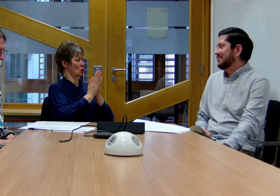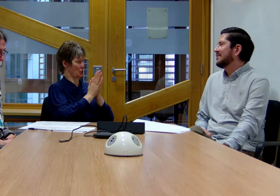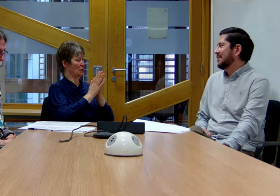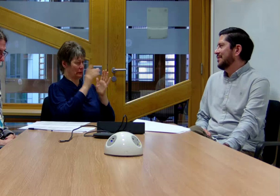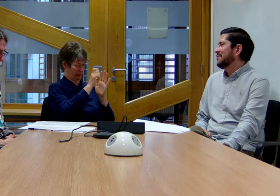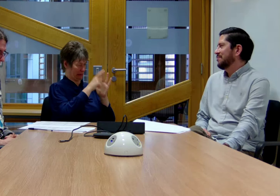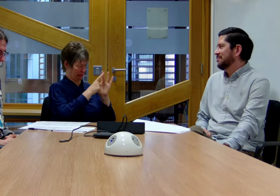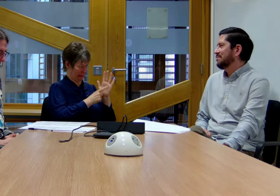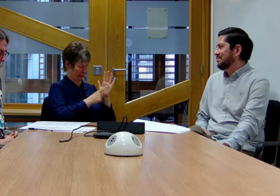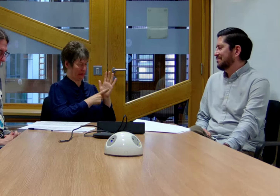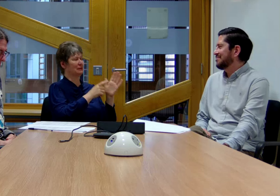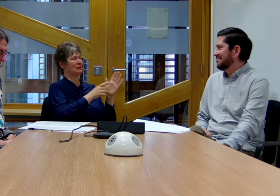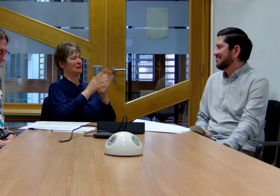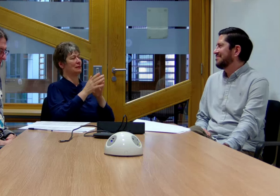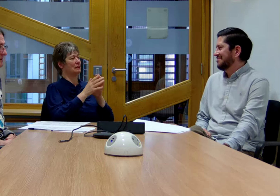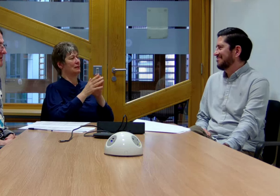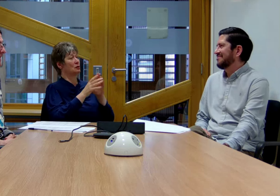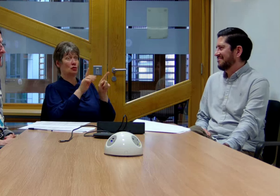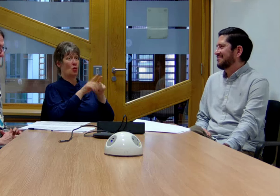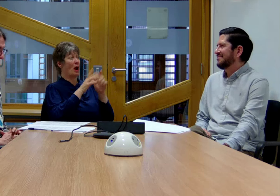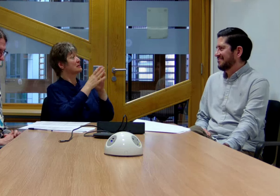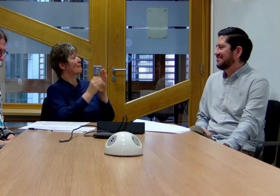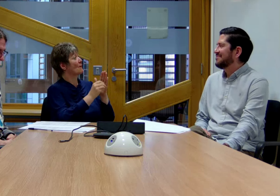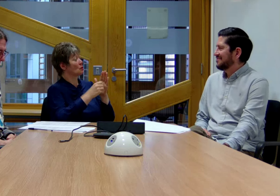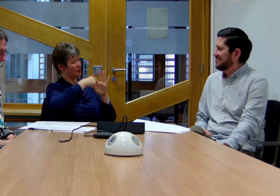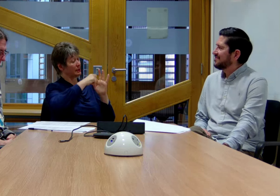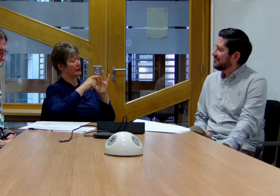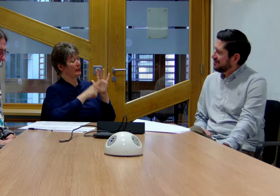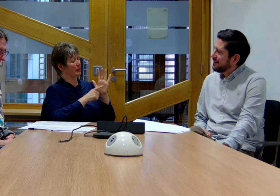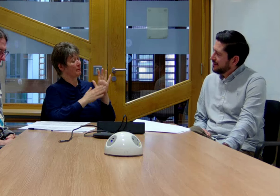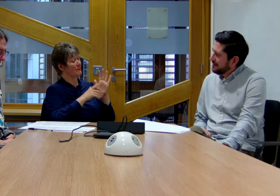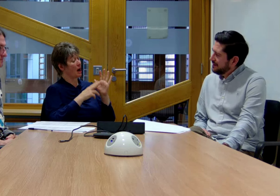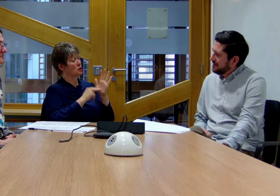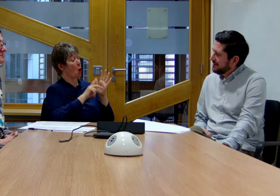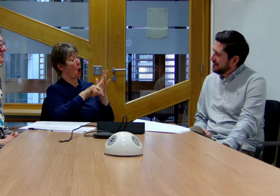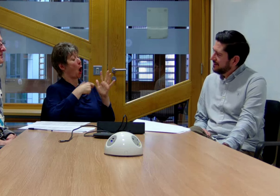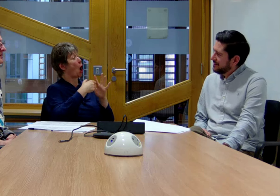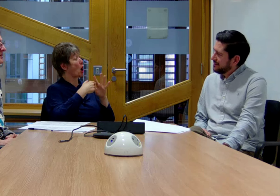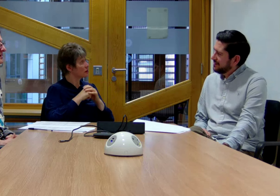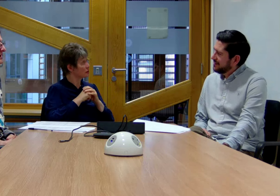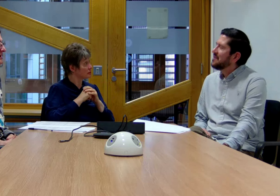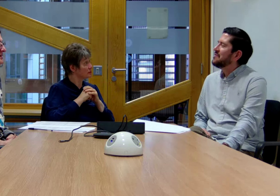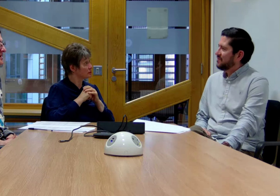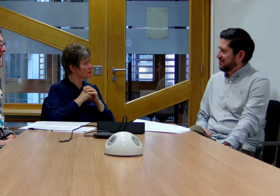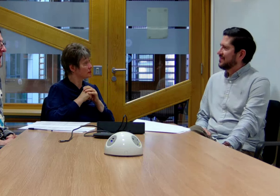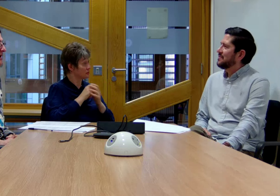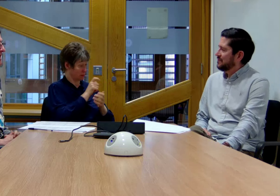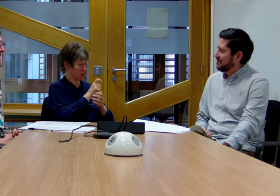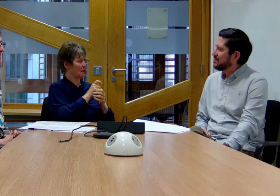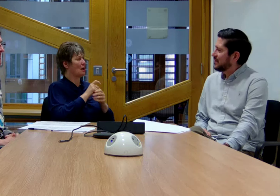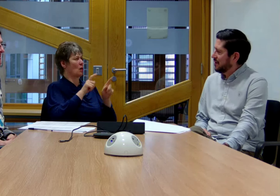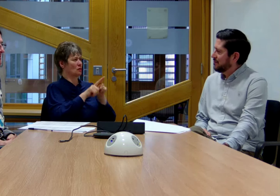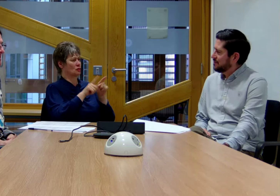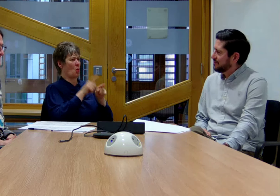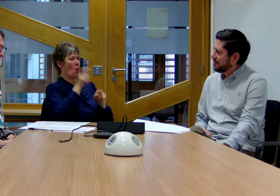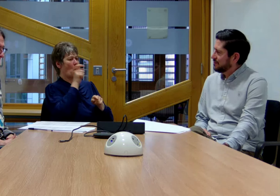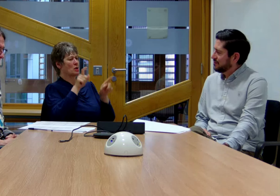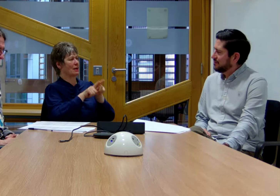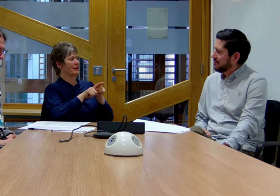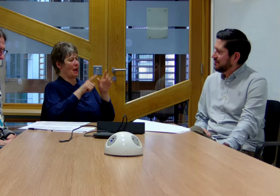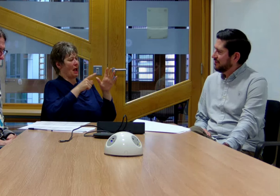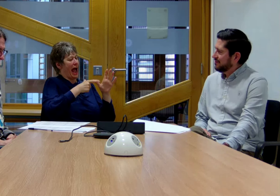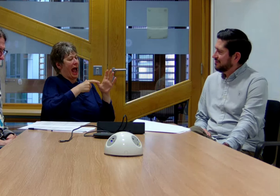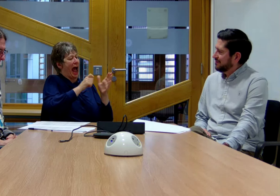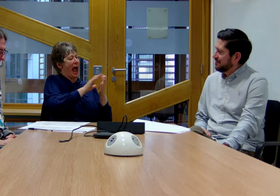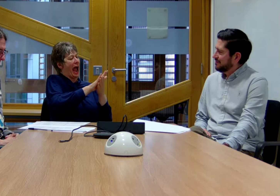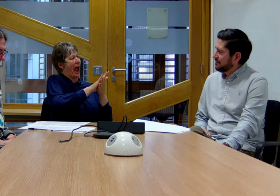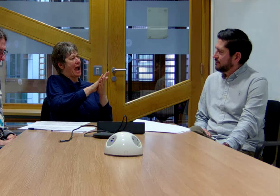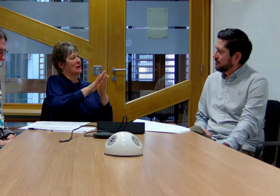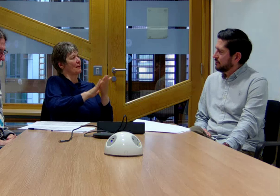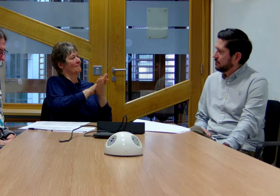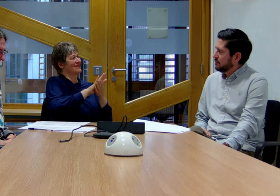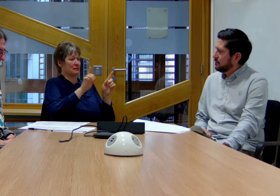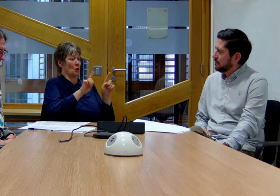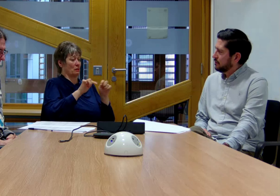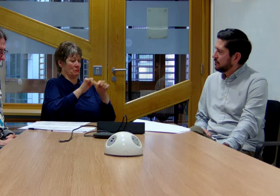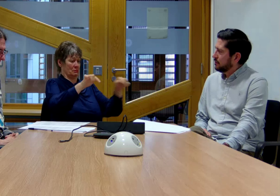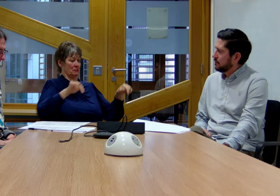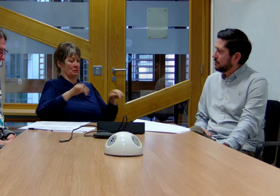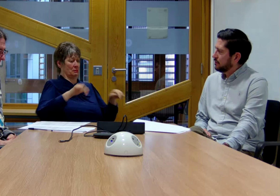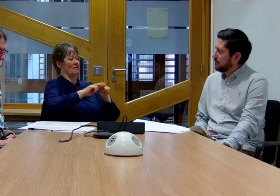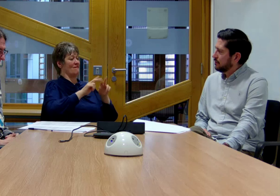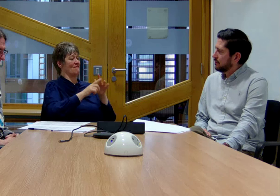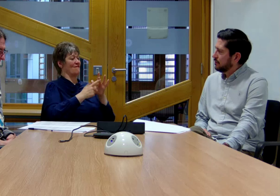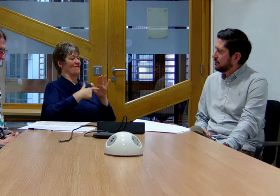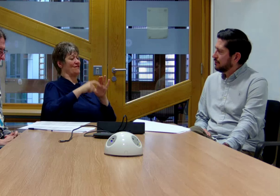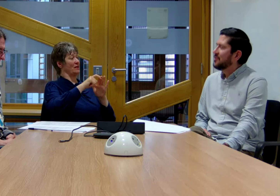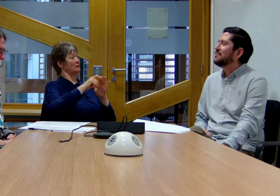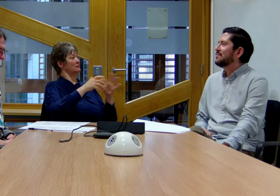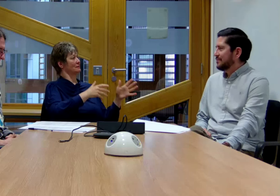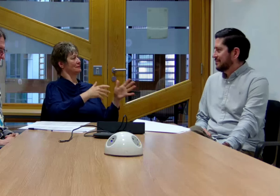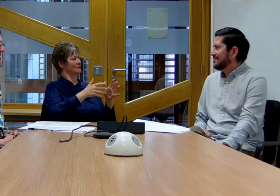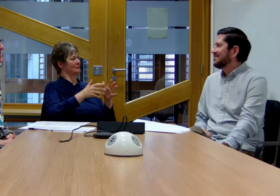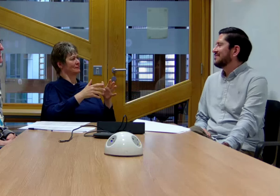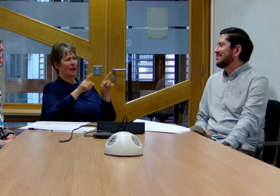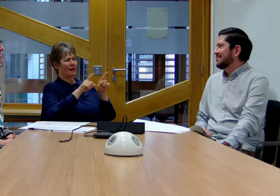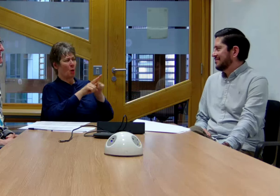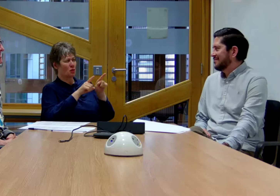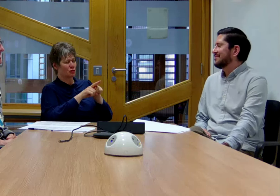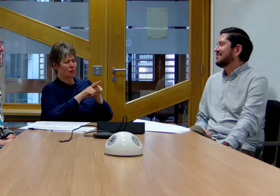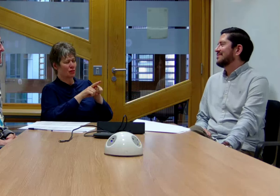means a church. In Gaelic this is CILL Kilmarnock. And Ach means field. Another one you might